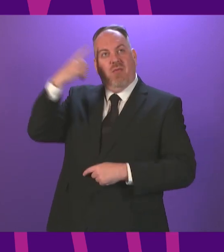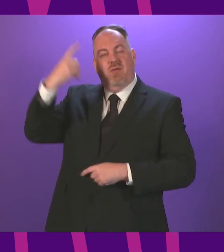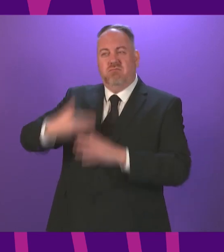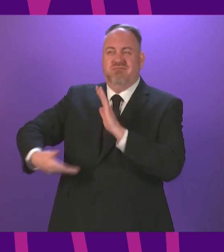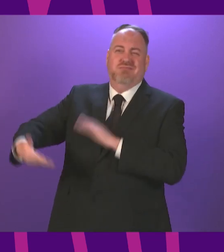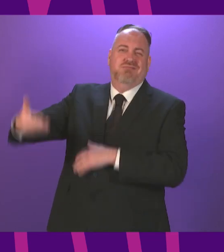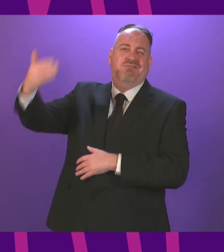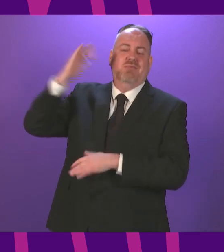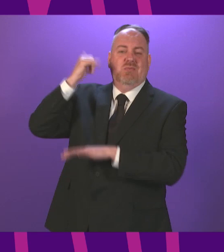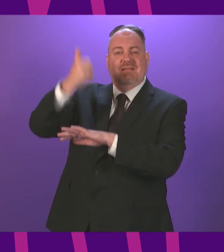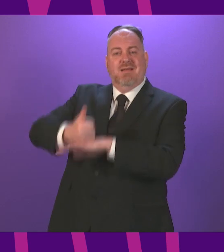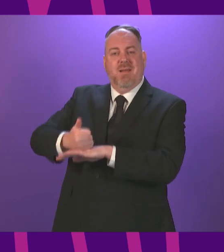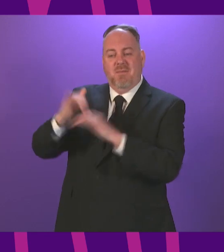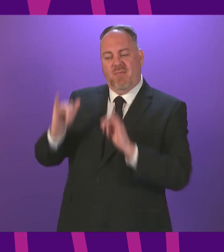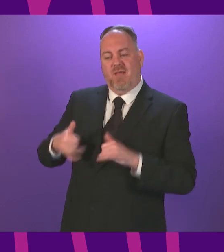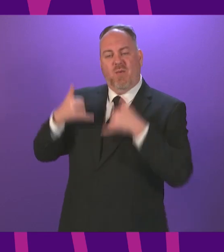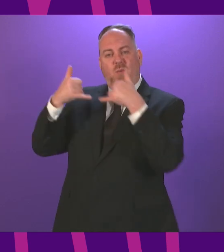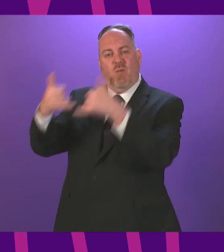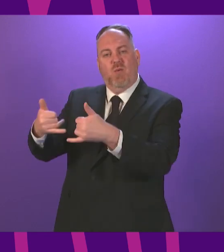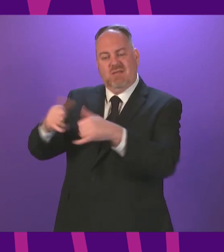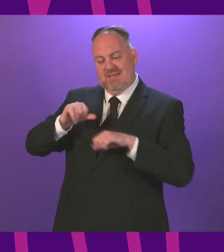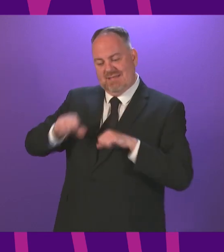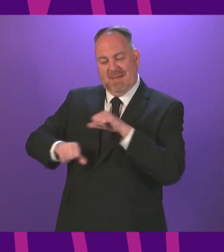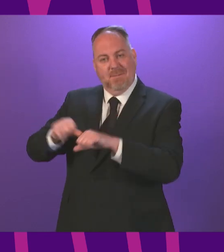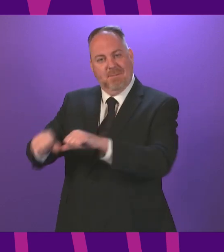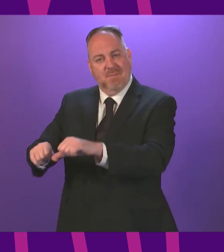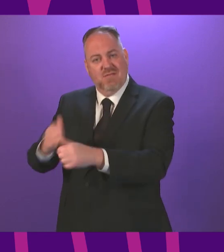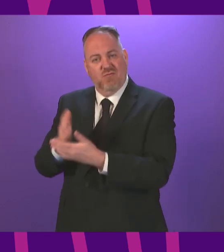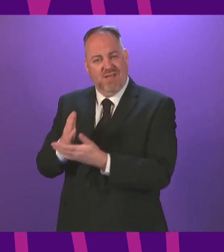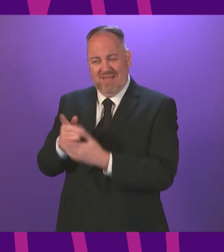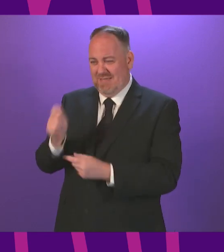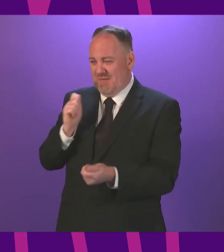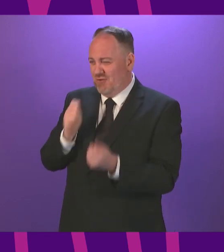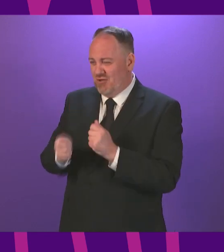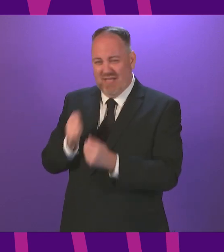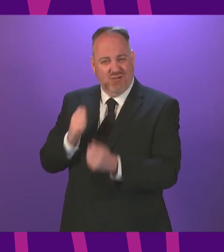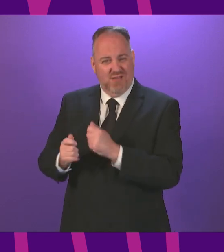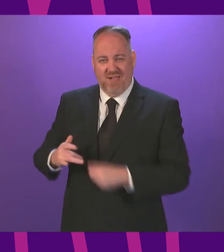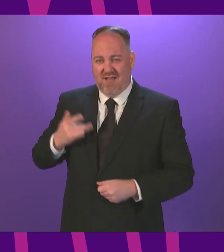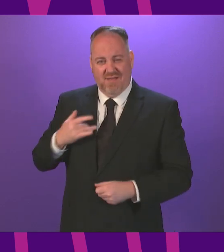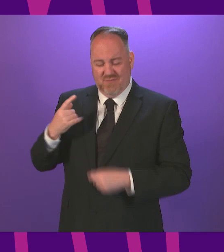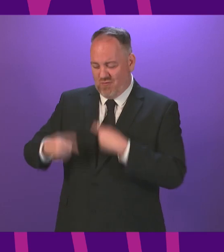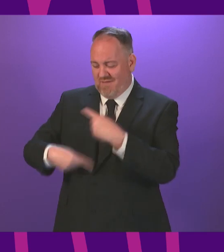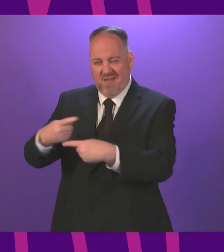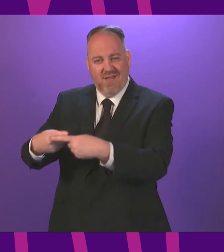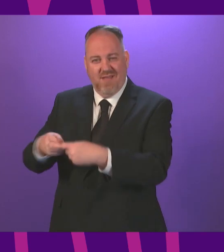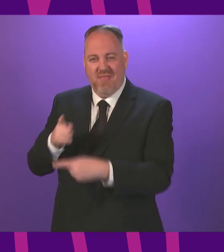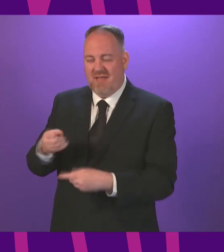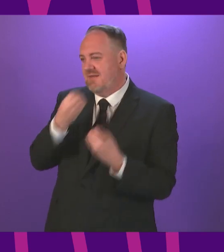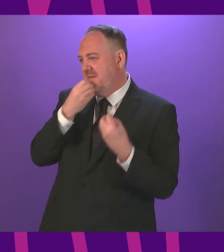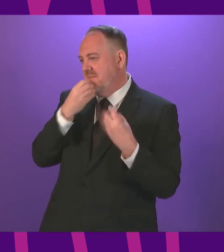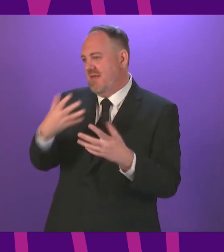blossomed under his leadership, changing lives for ever. That is a lasting legacy to be proud of.